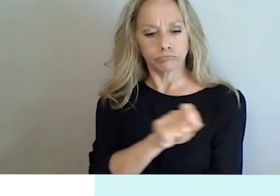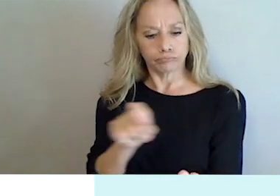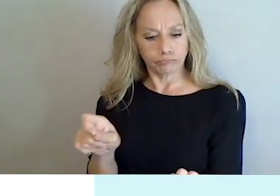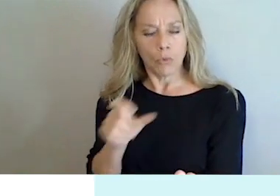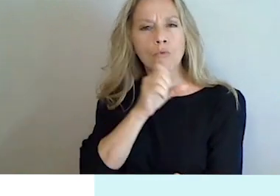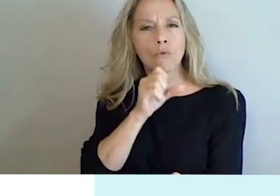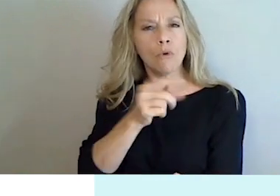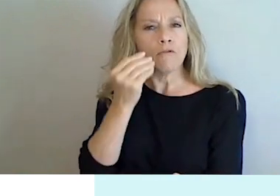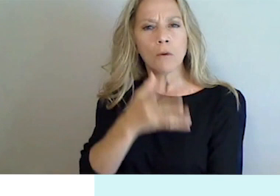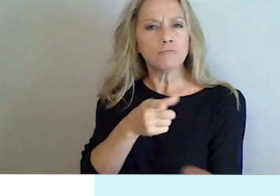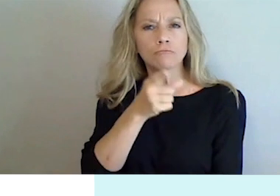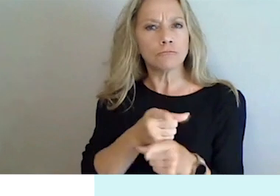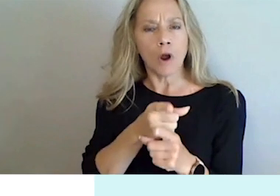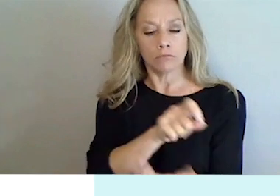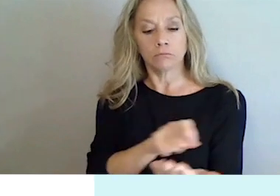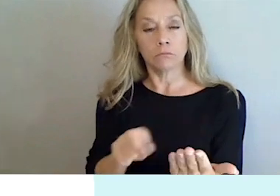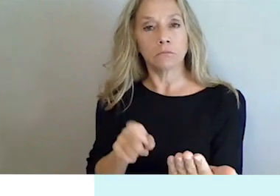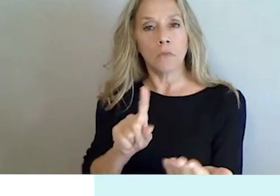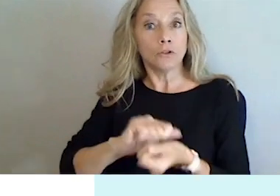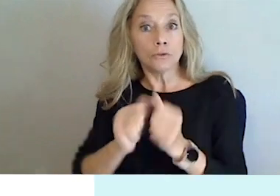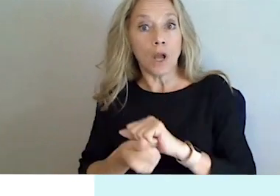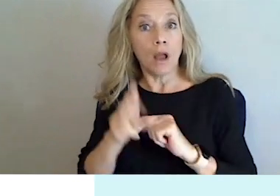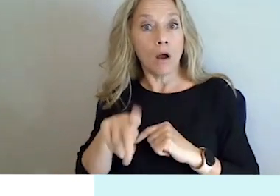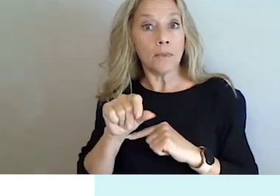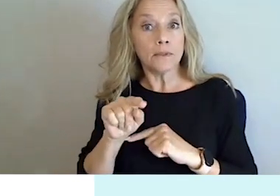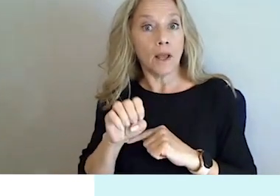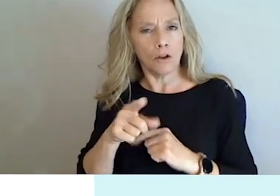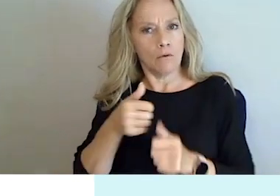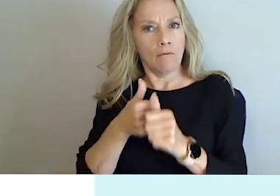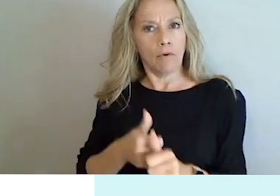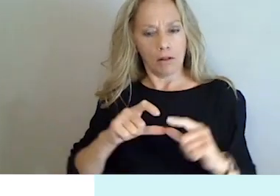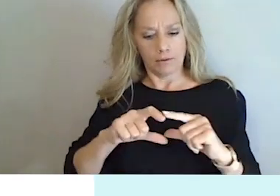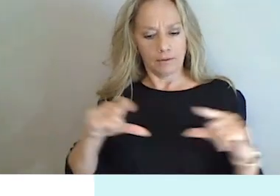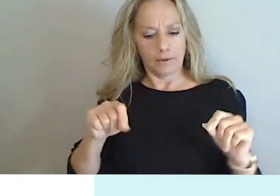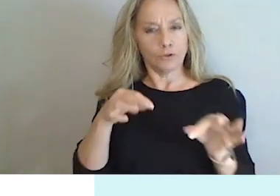Write the updated information using the instructions provided in each question. Be